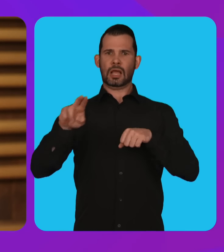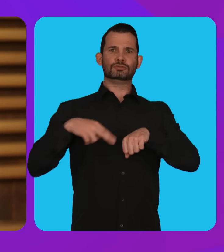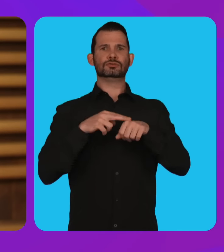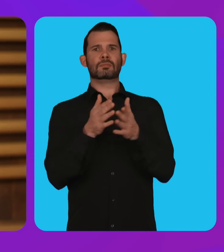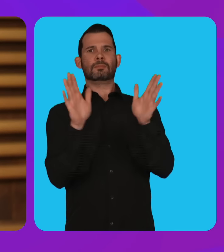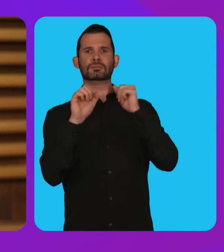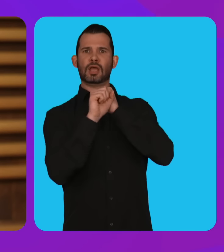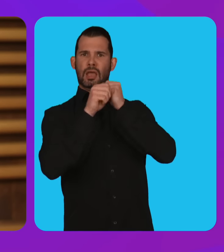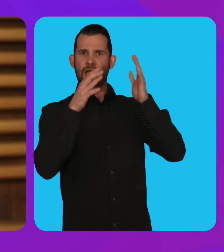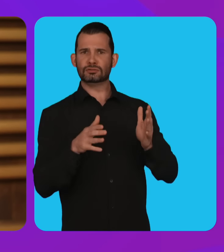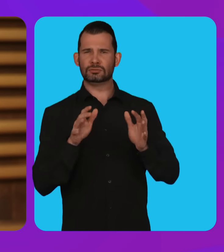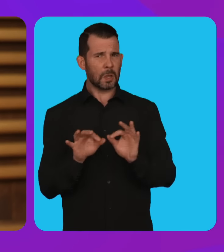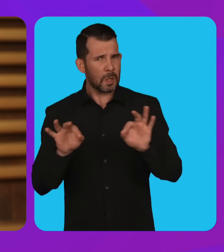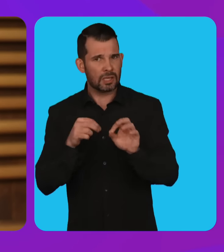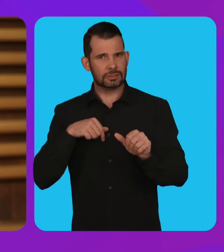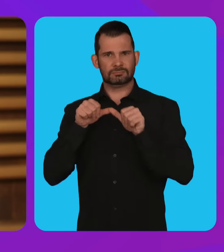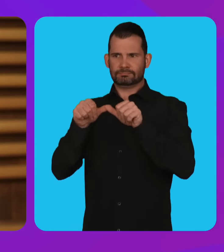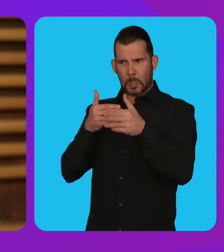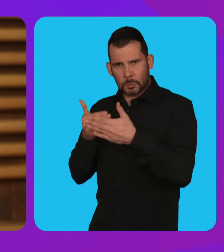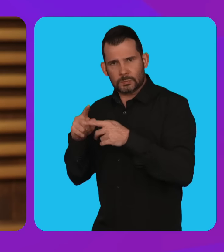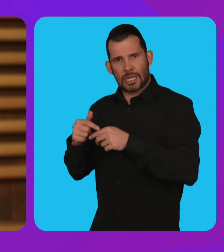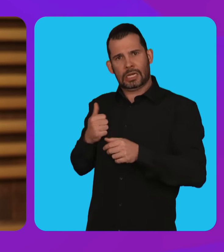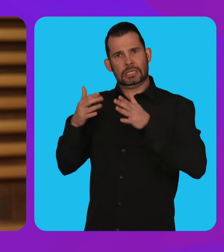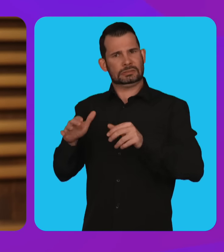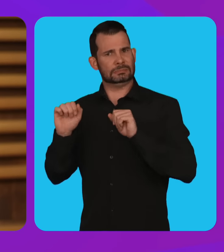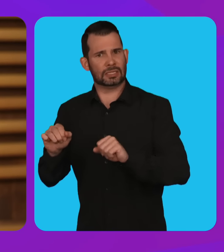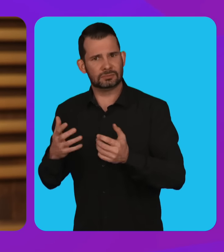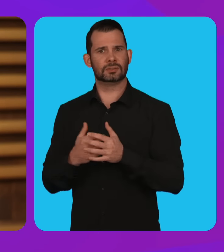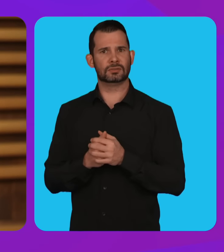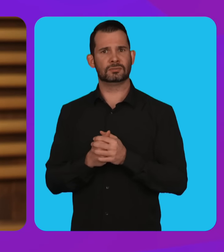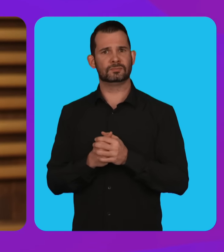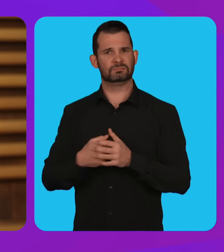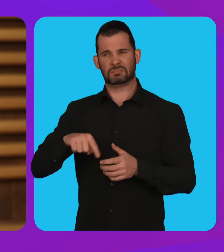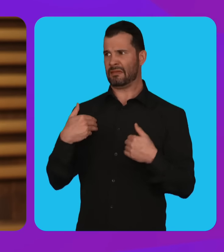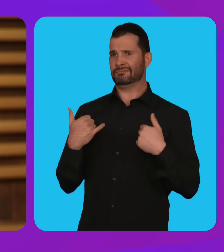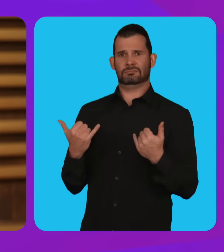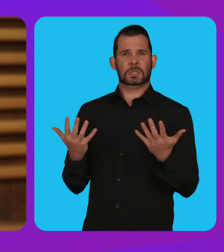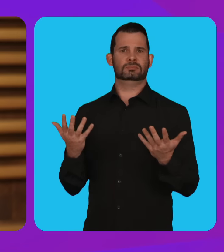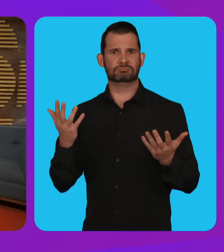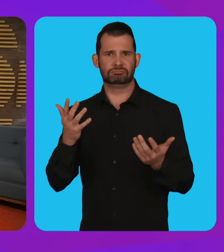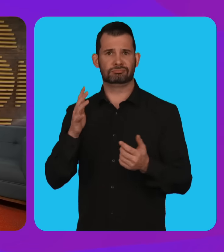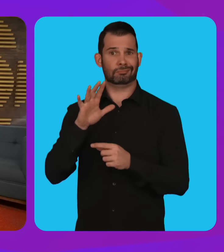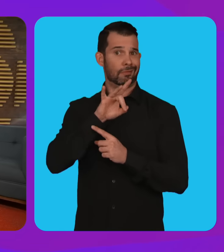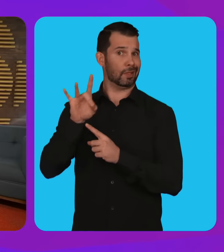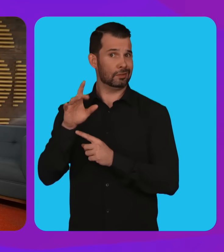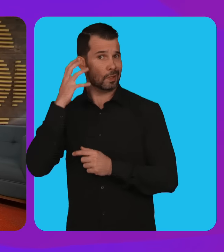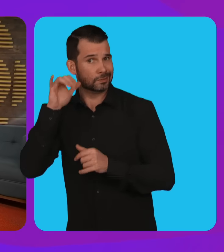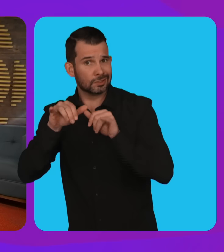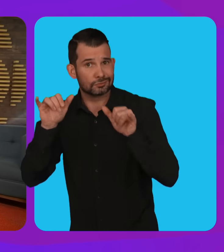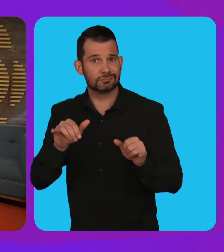It's important that we be as close to Canadians as possible. We have, what? 88 radio stations.